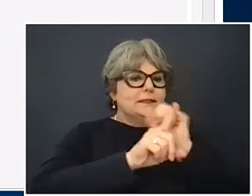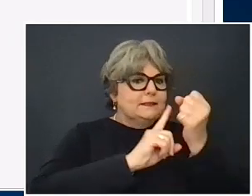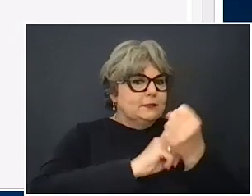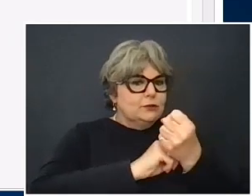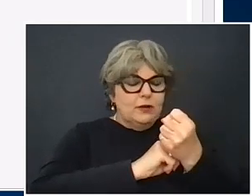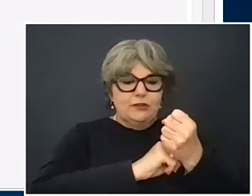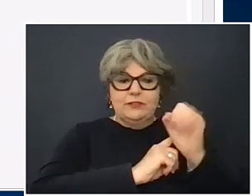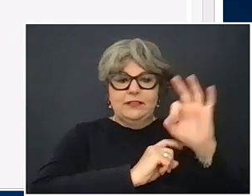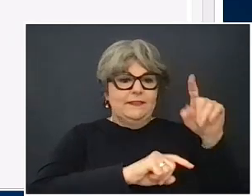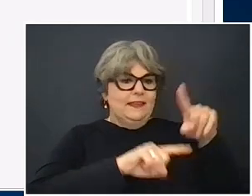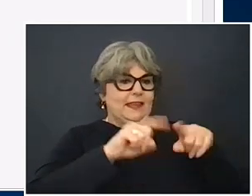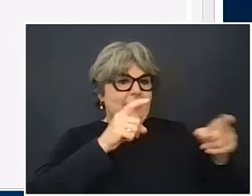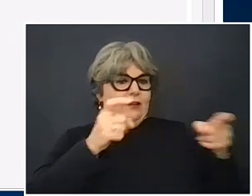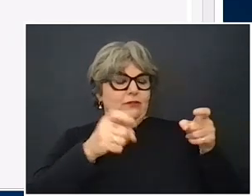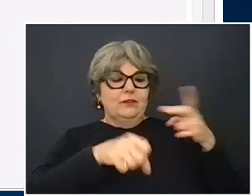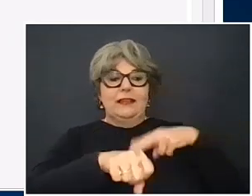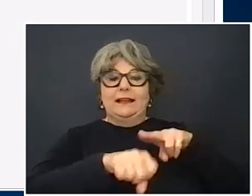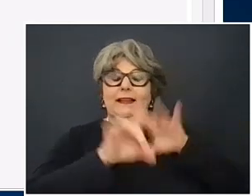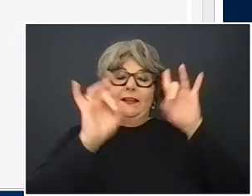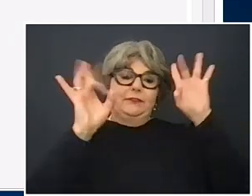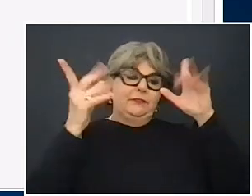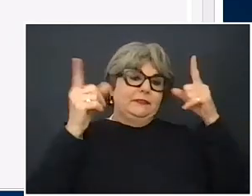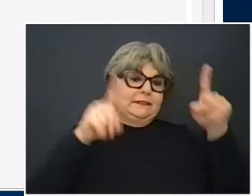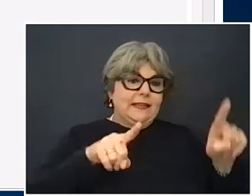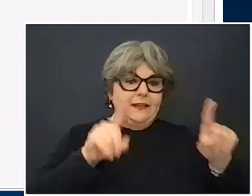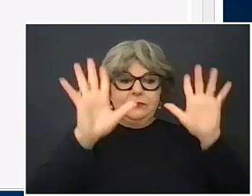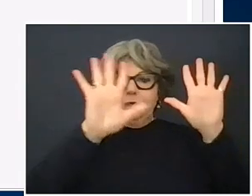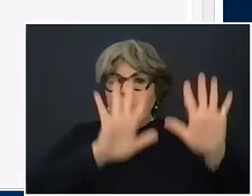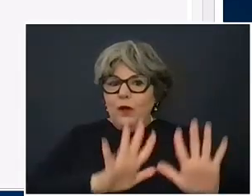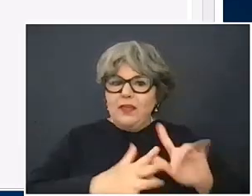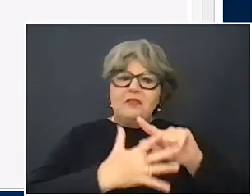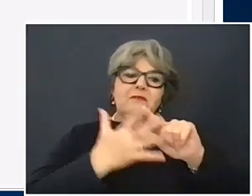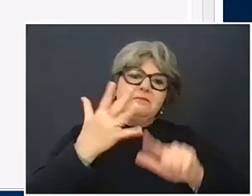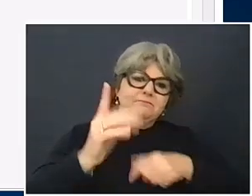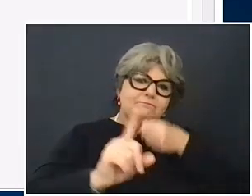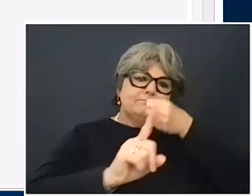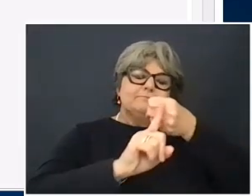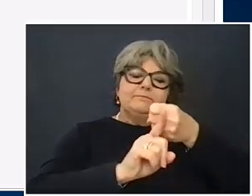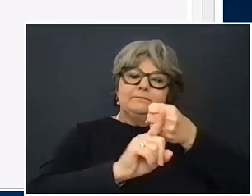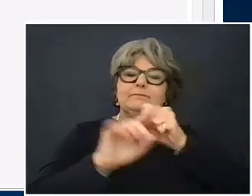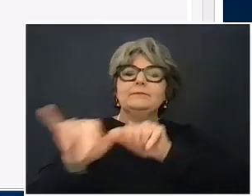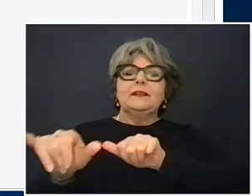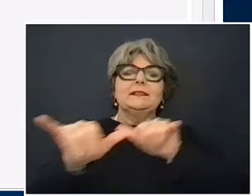natural disasters, and other things that we- similar things that we have listed